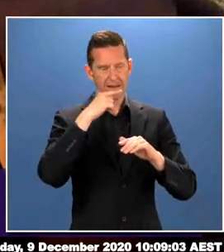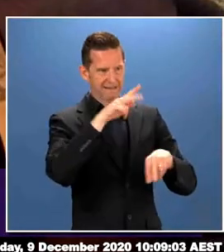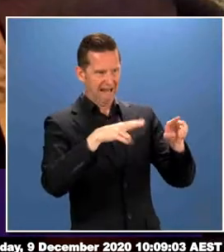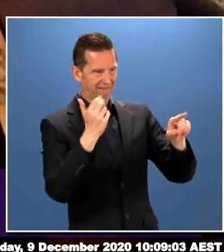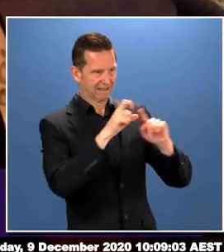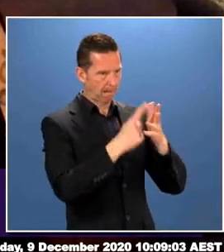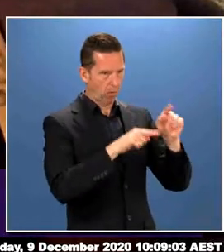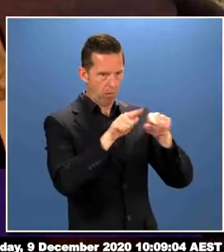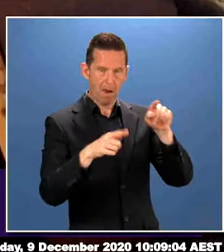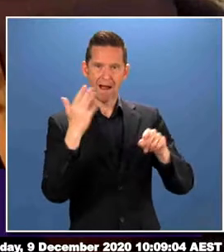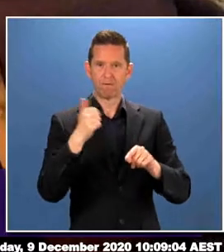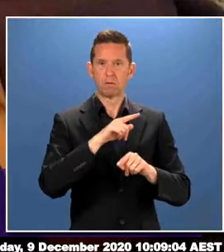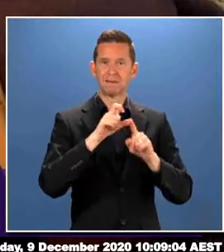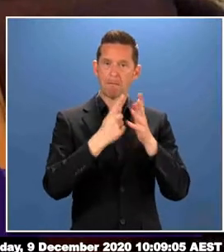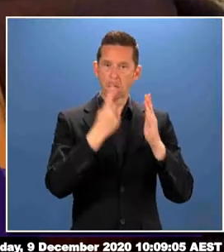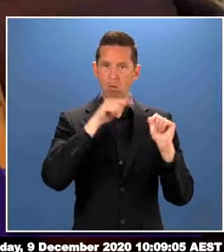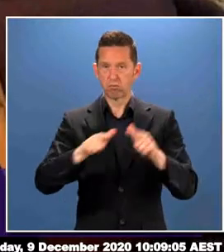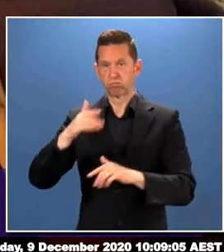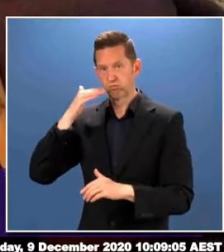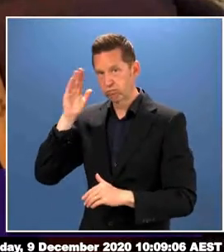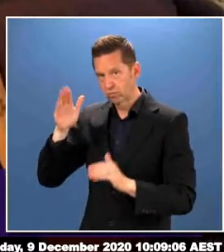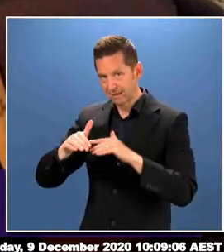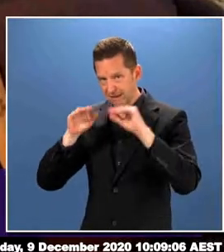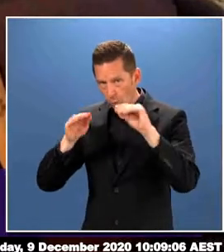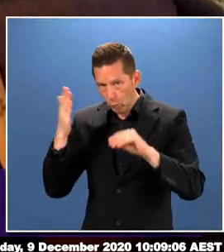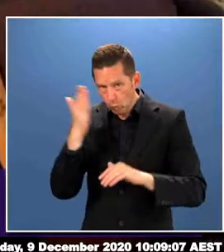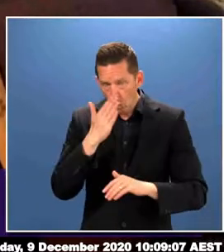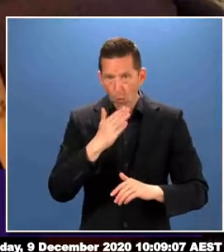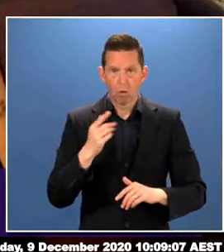coming into schools, doing talks, having people with disability being